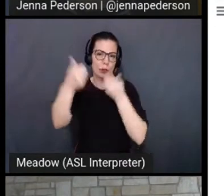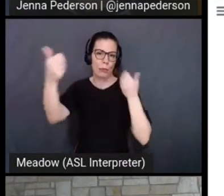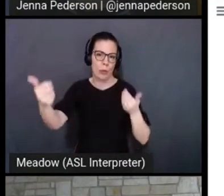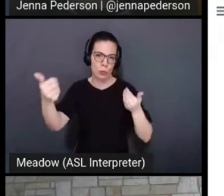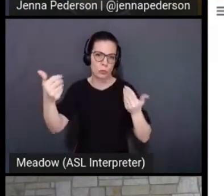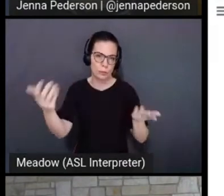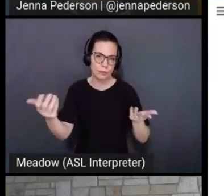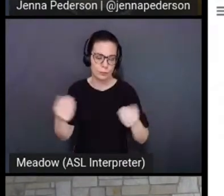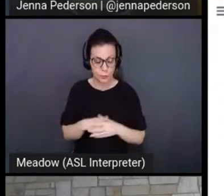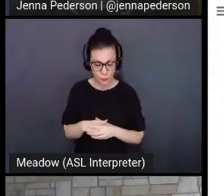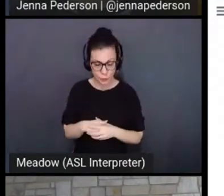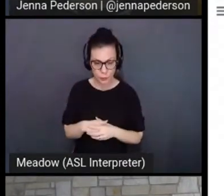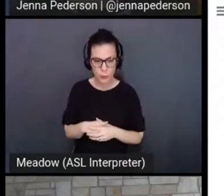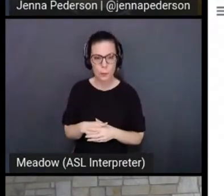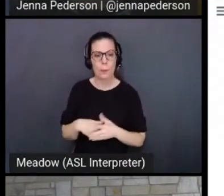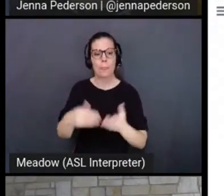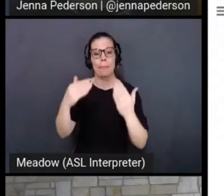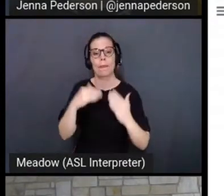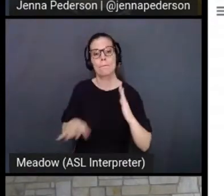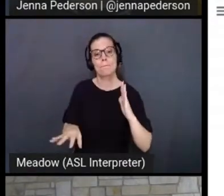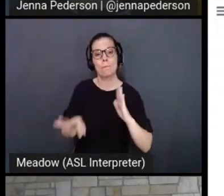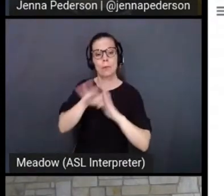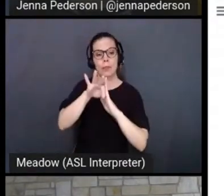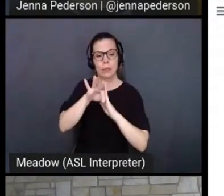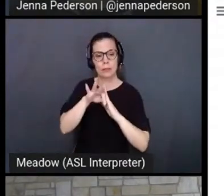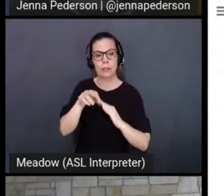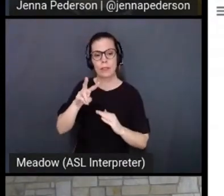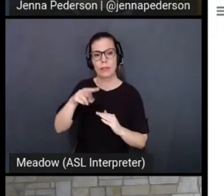And then to select the VPC security group here.